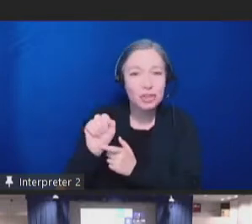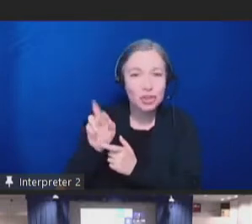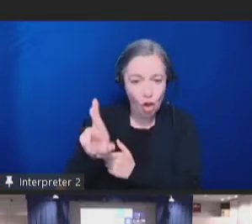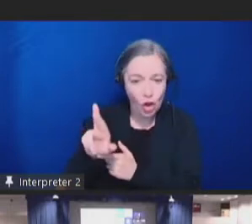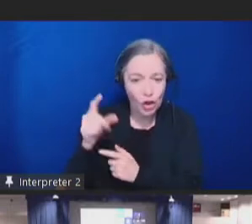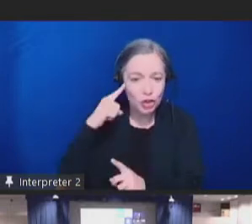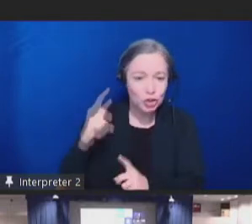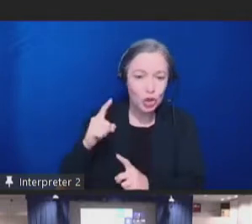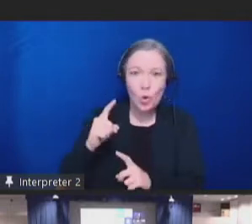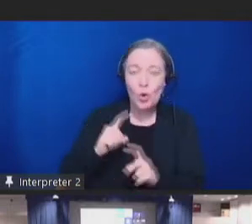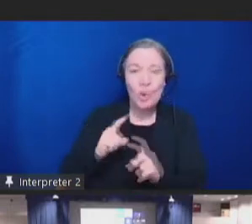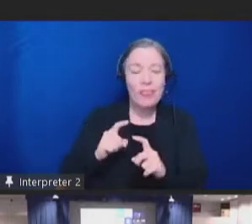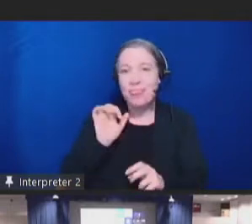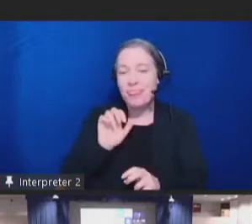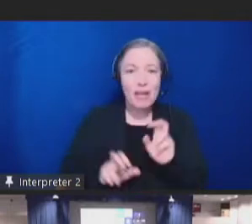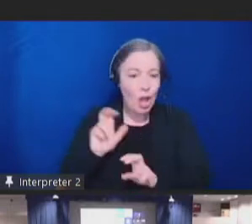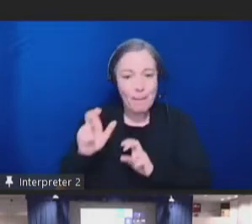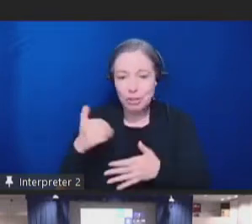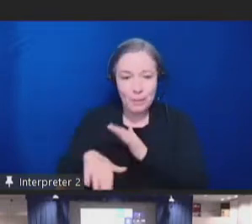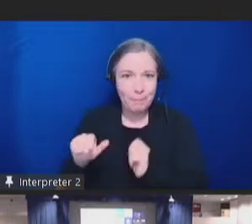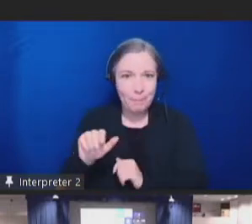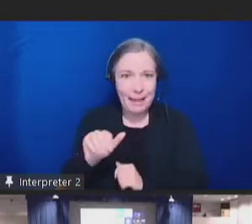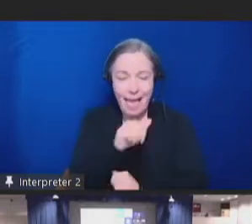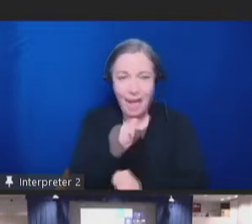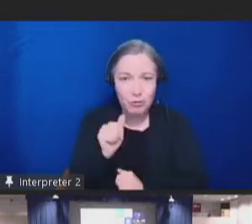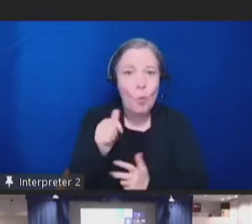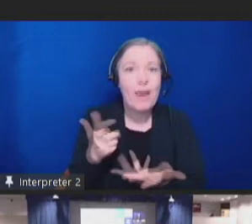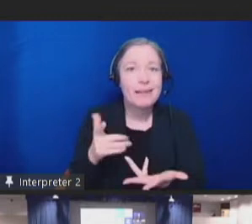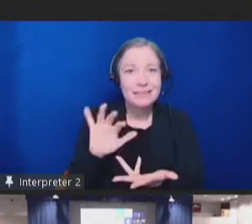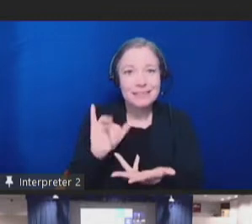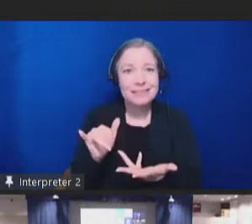And community-based partners, you know, to us, are those organizations that have